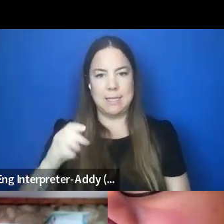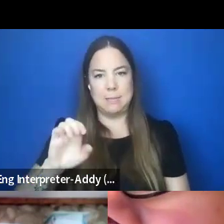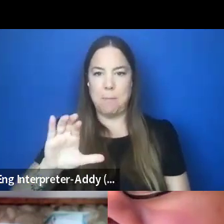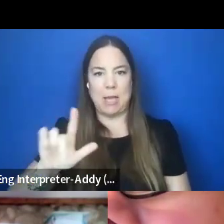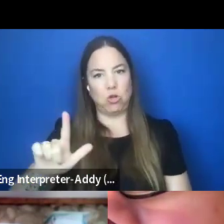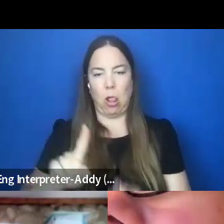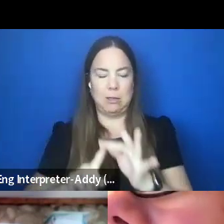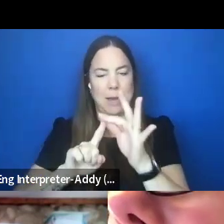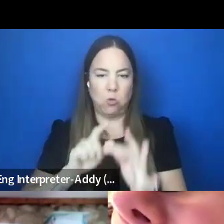Don Dew: we.